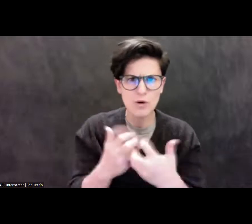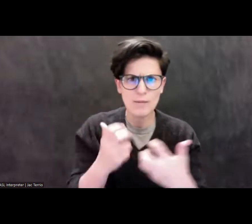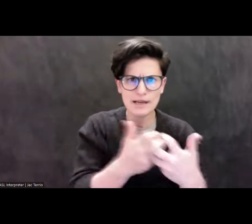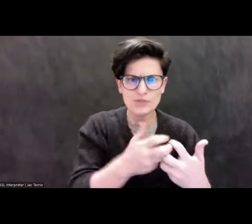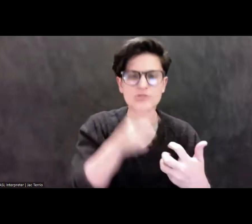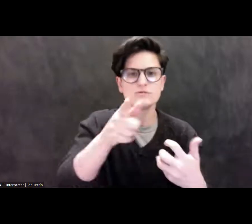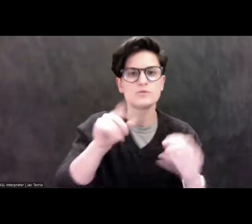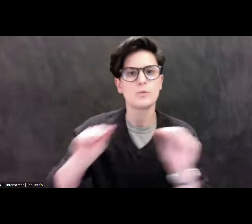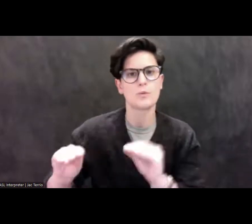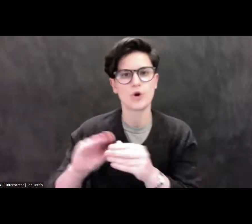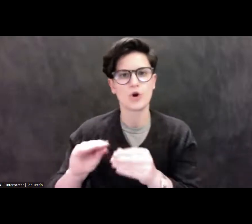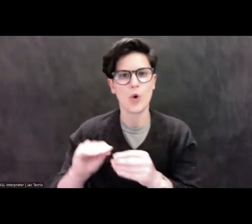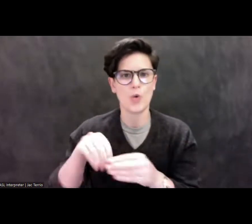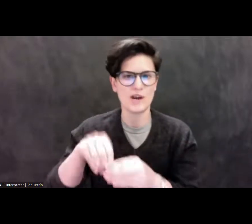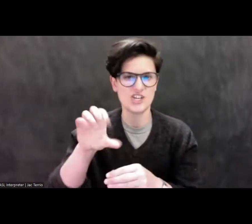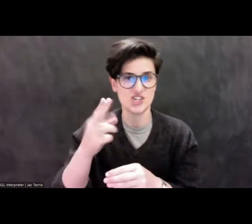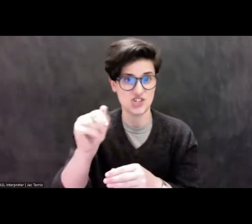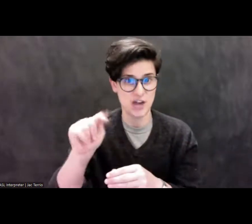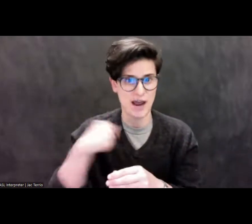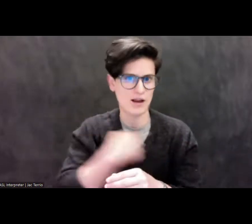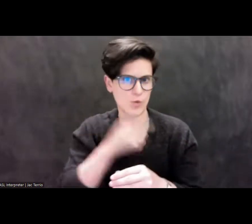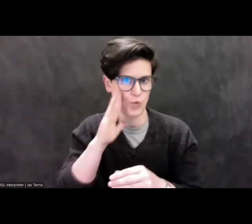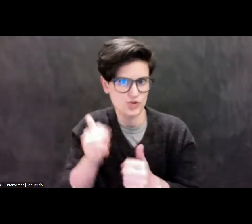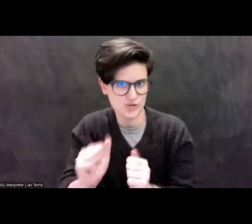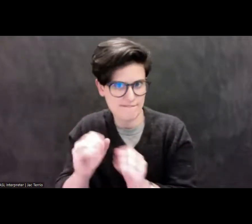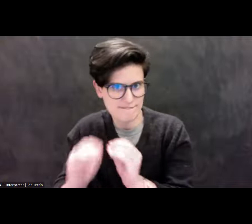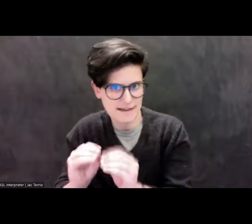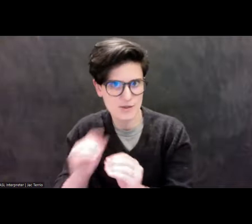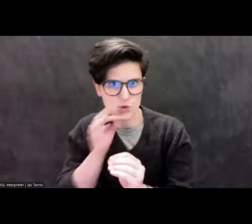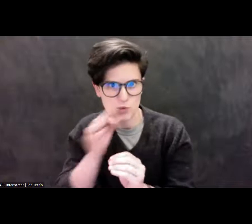15:06:26 Finally, if you have a general question, please send it to the chat box as well.